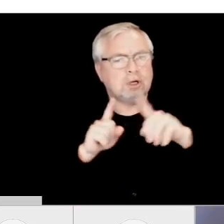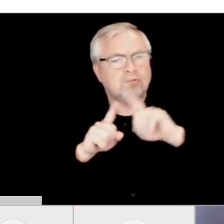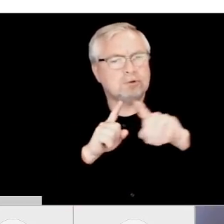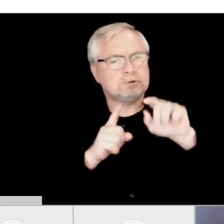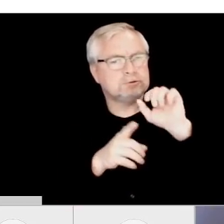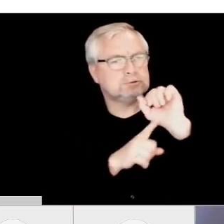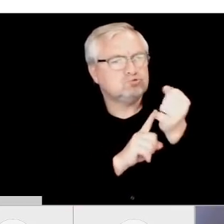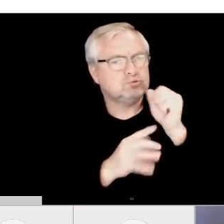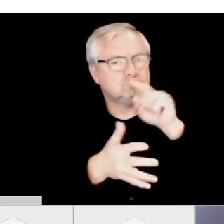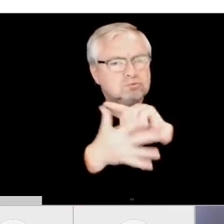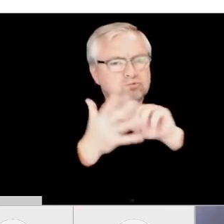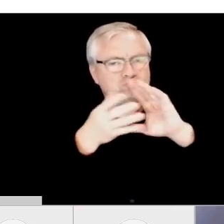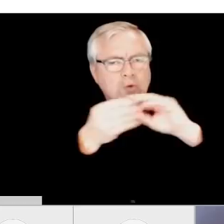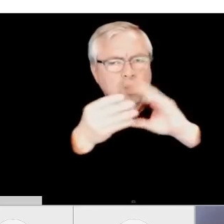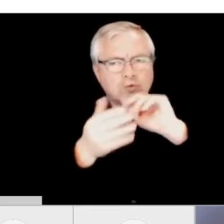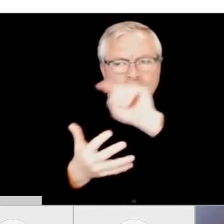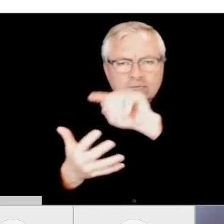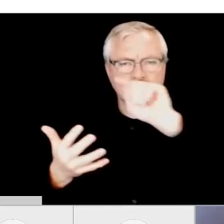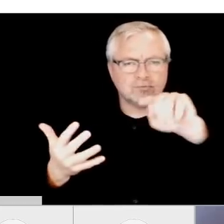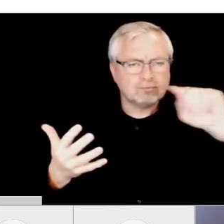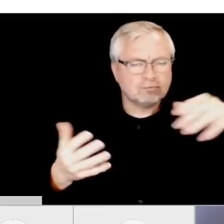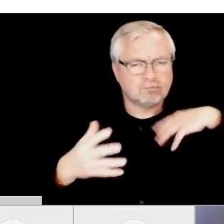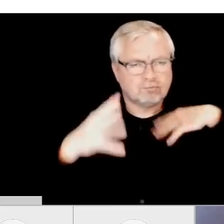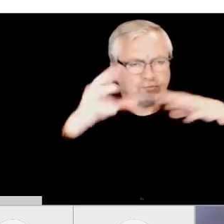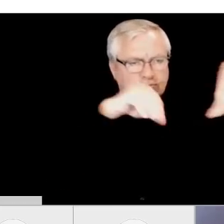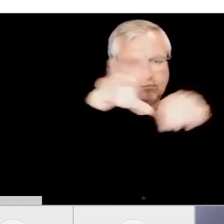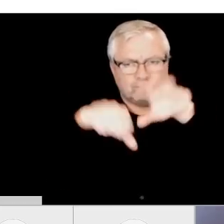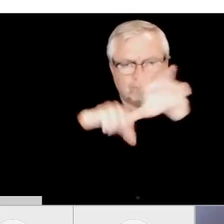that produce outcomes.